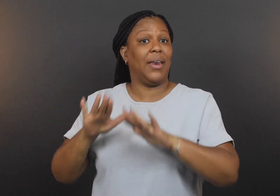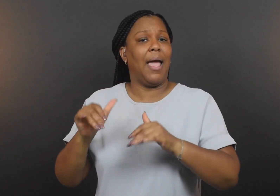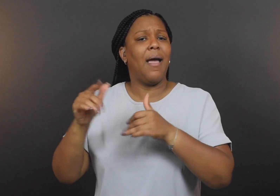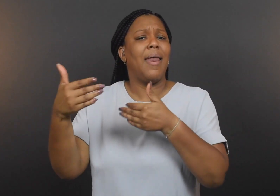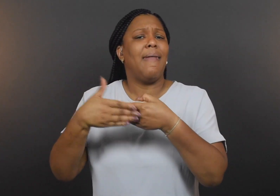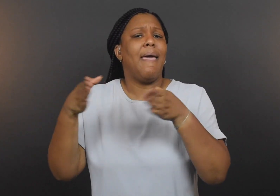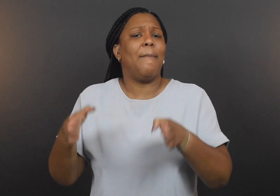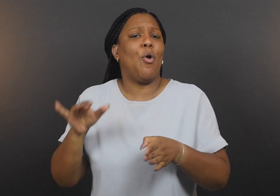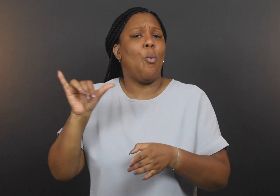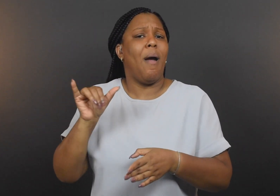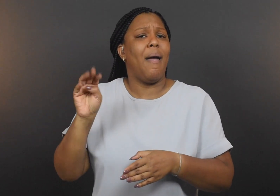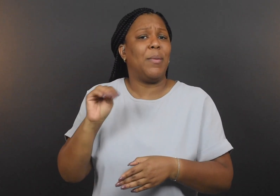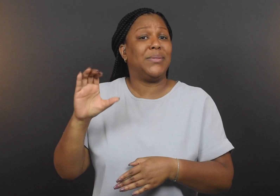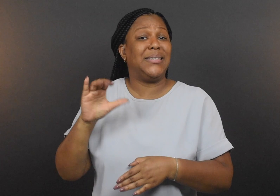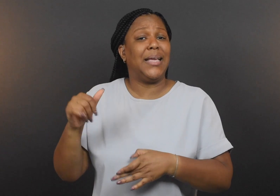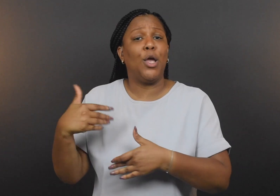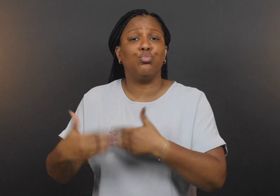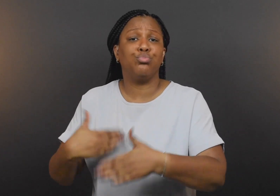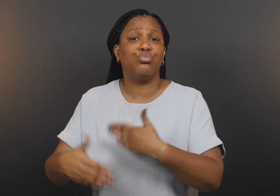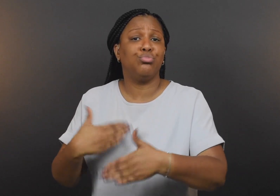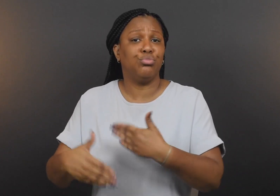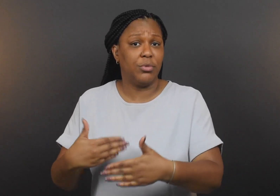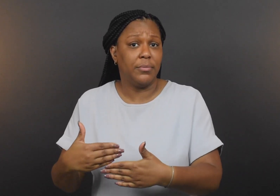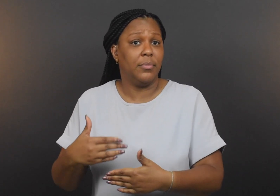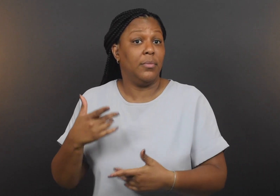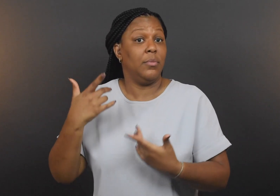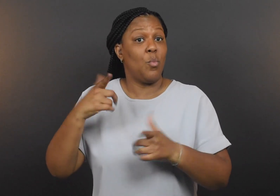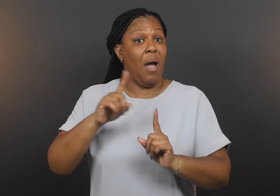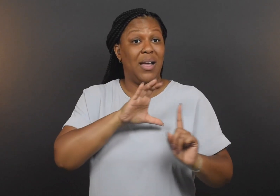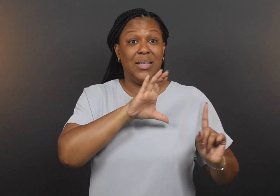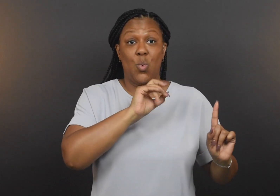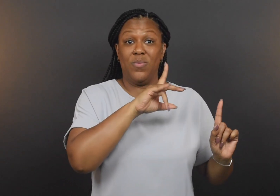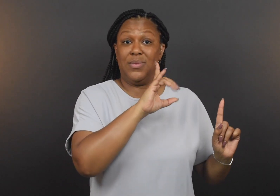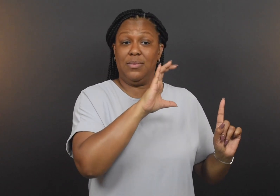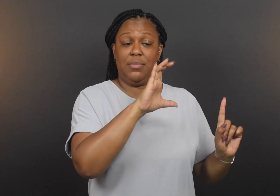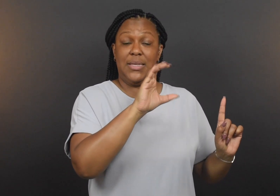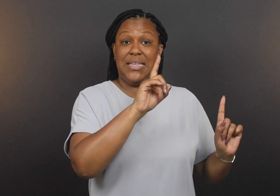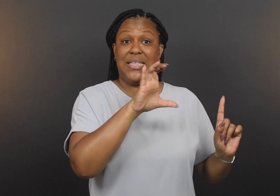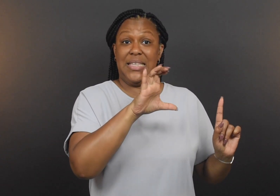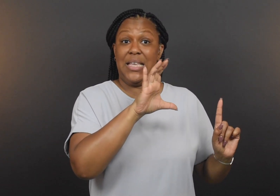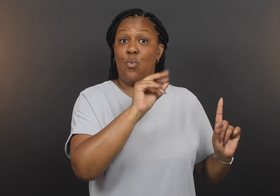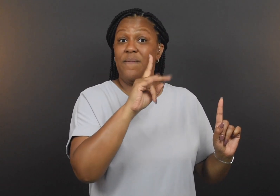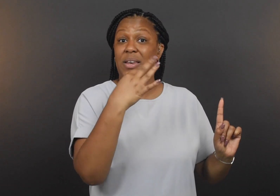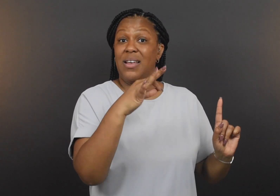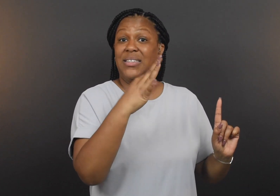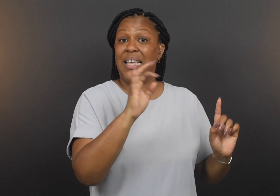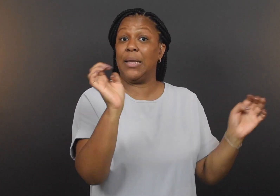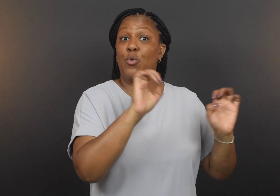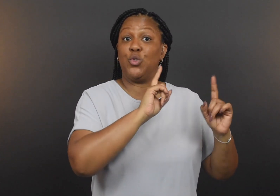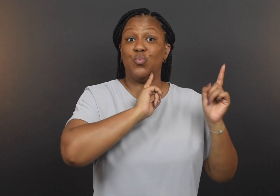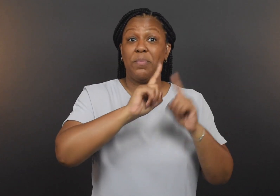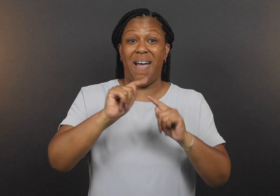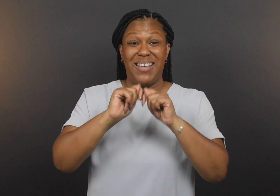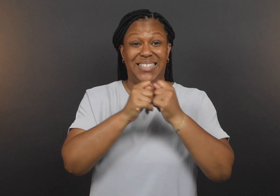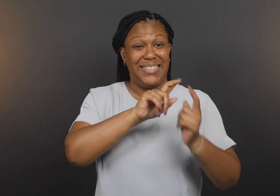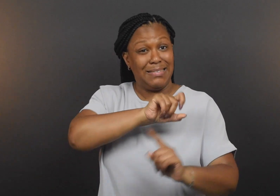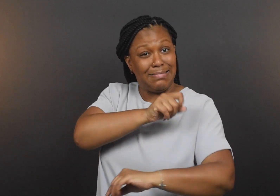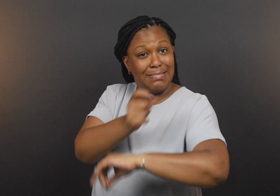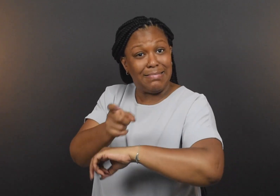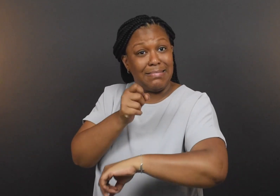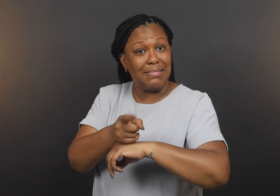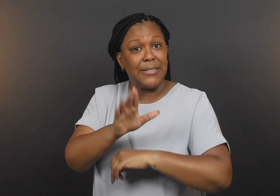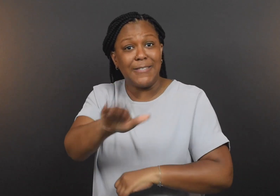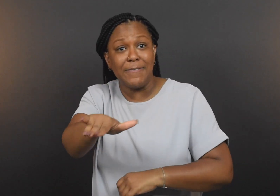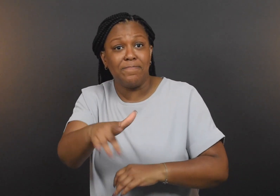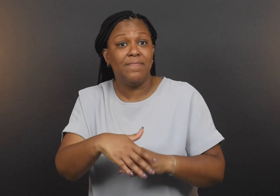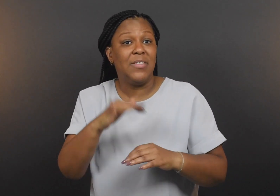at his neighborhood YMCA. It was from CDC’s COVID-19 emergency response team.